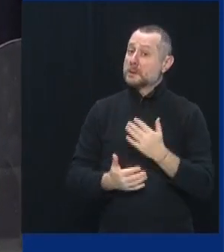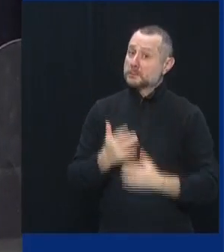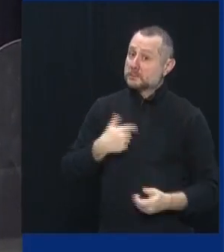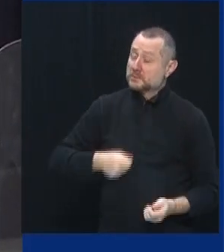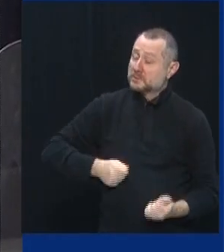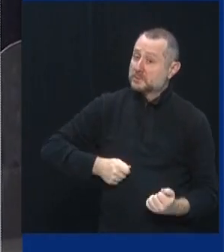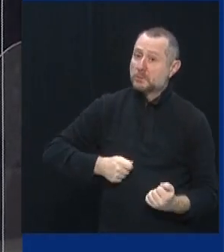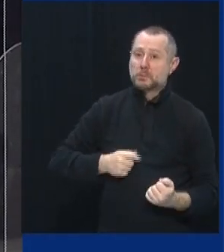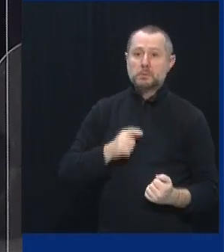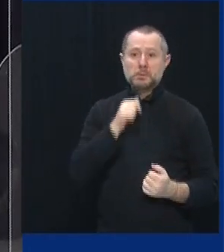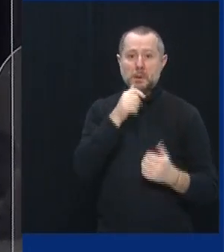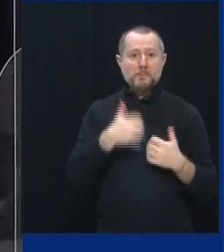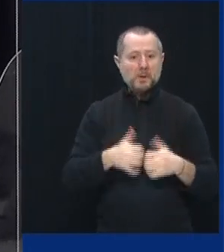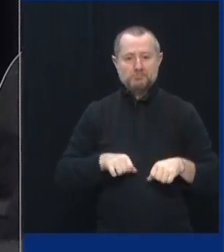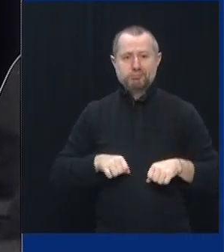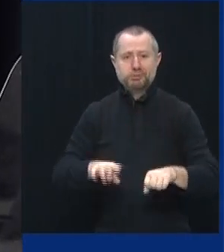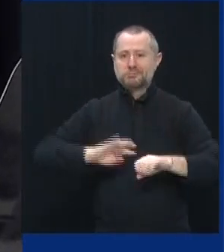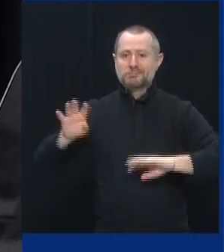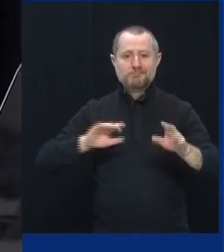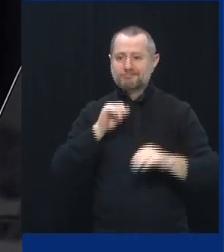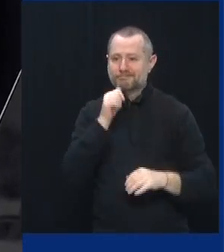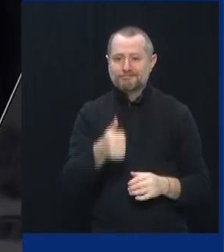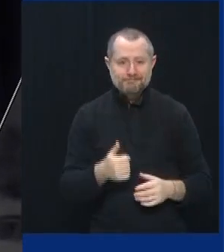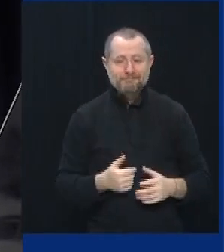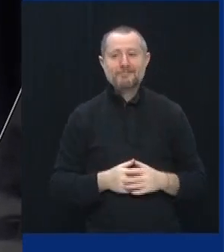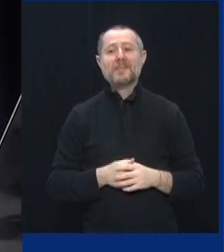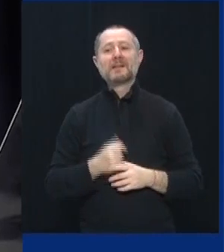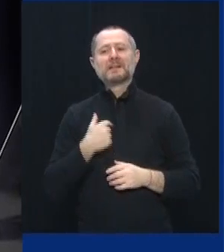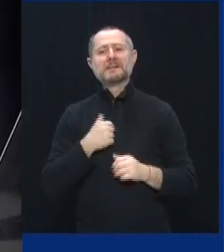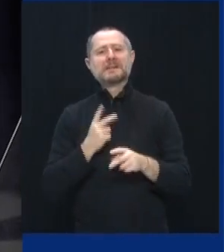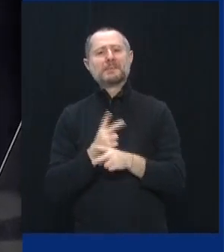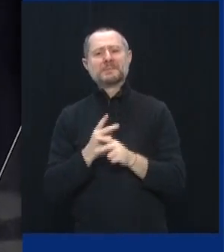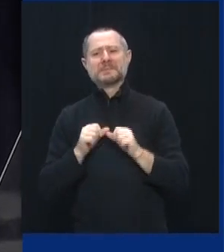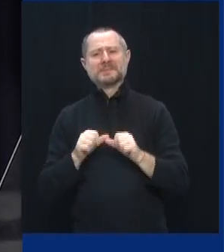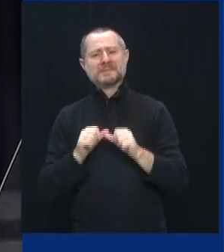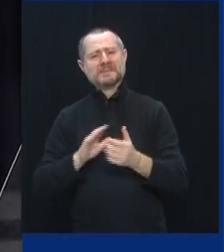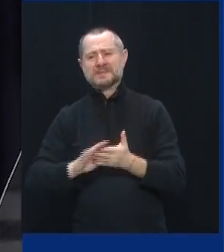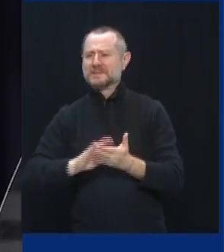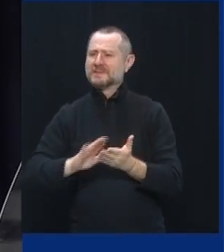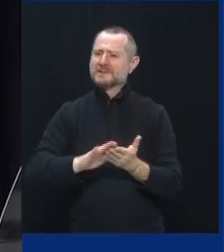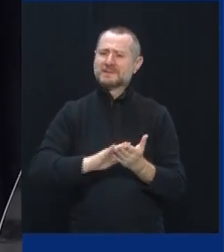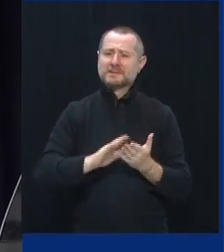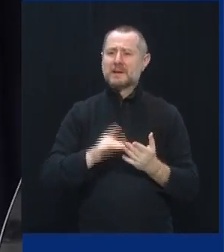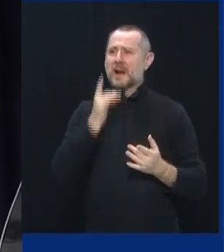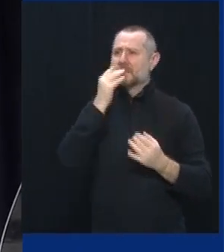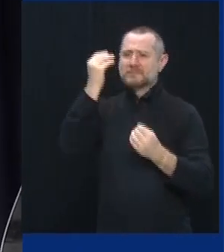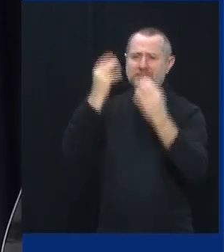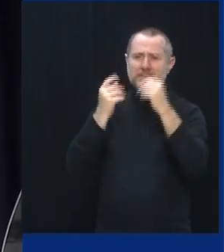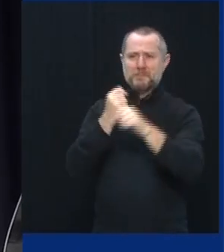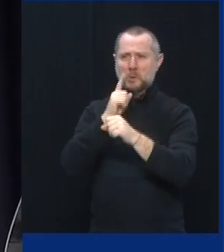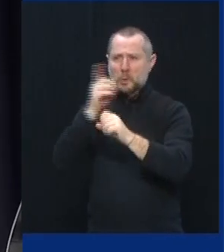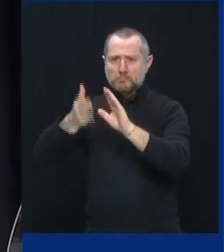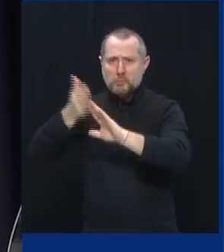COUNTLESS SERVICE DELIVERY CREWS WERE DIGGING OUT THE STOP ARMS OF SIGNALS BY HAND. WE MAINTAINED 20 MAJOR YARDS BY